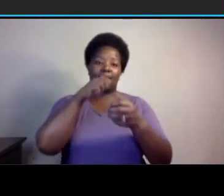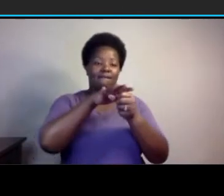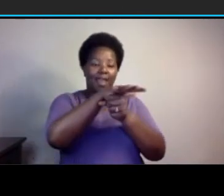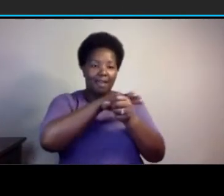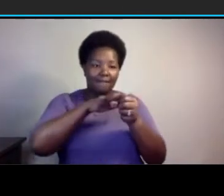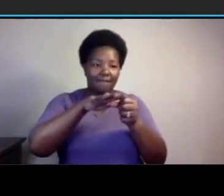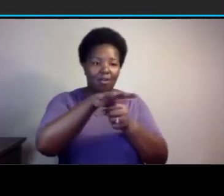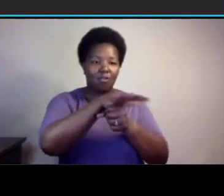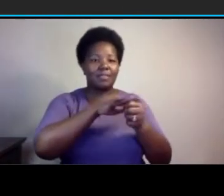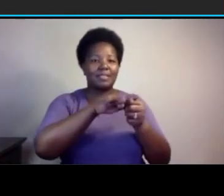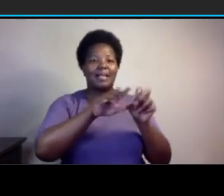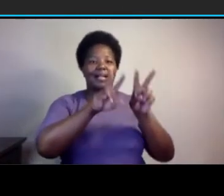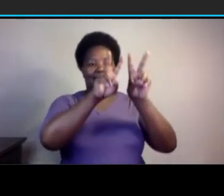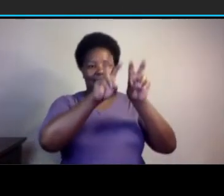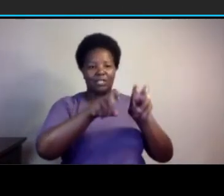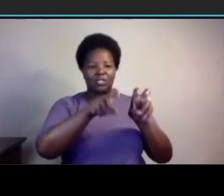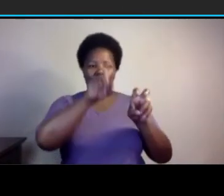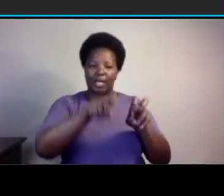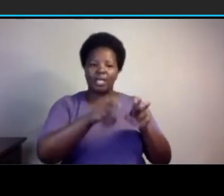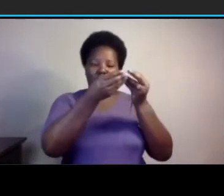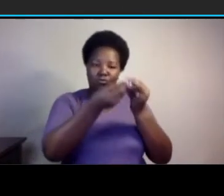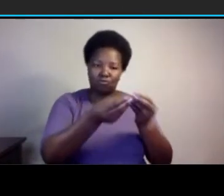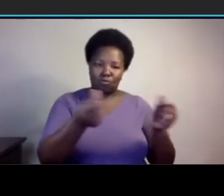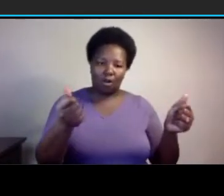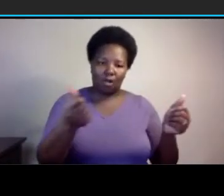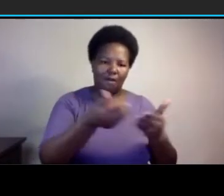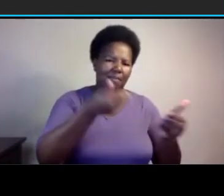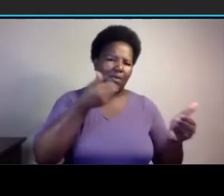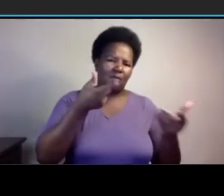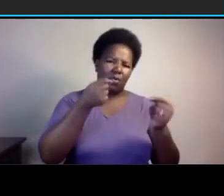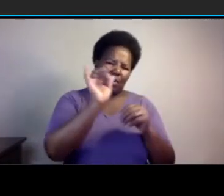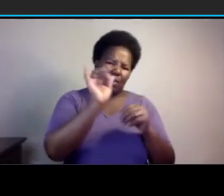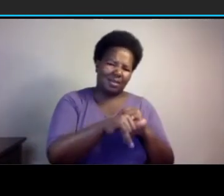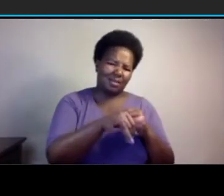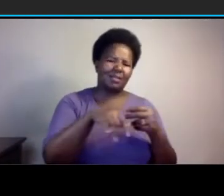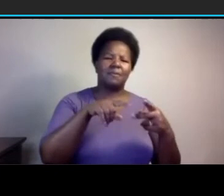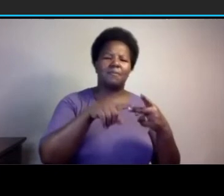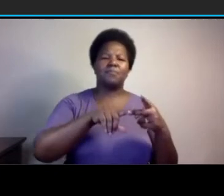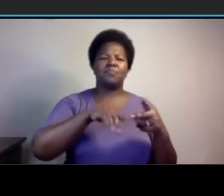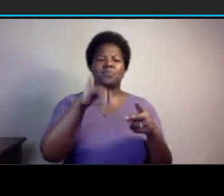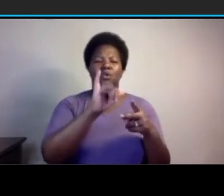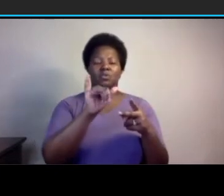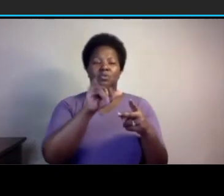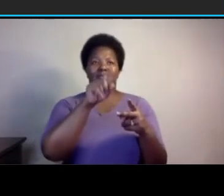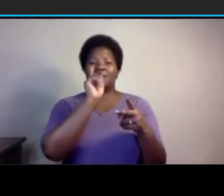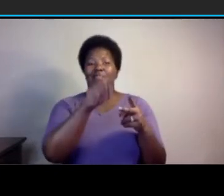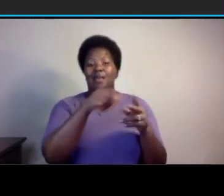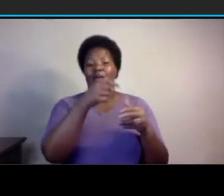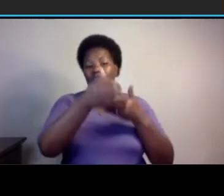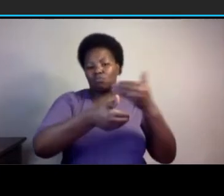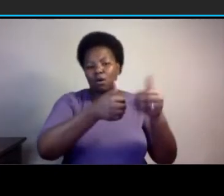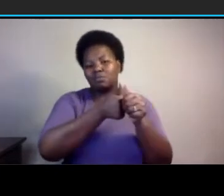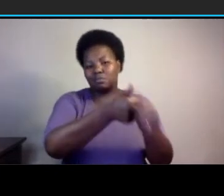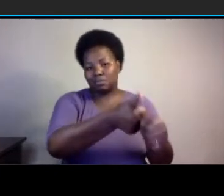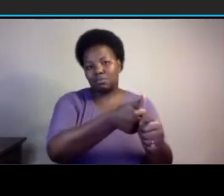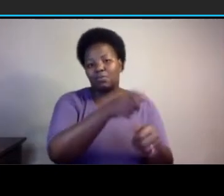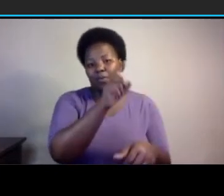to be resolved and we need to get go through that process and we are on that process to get it done